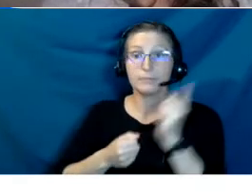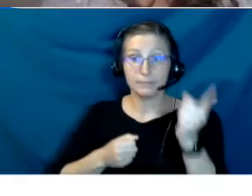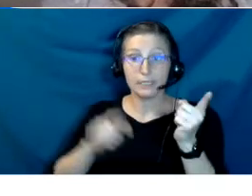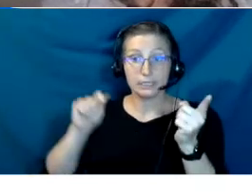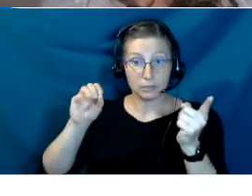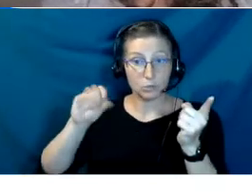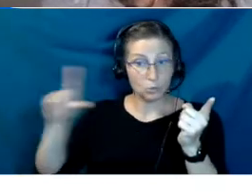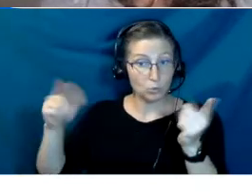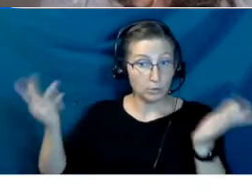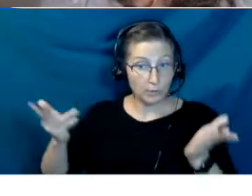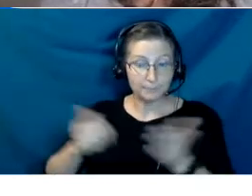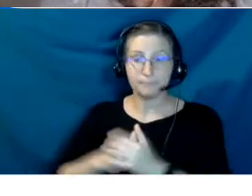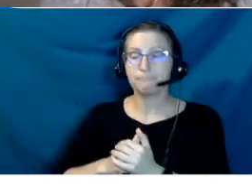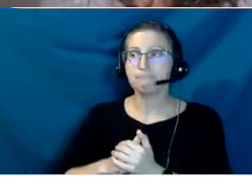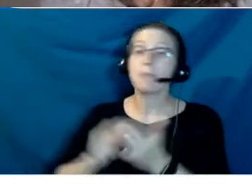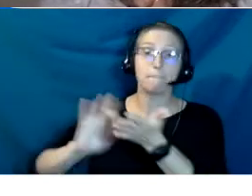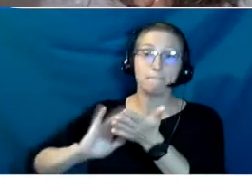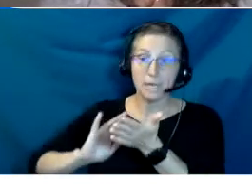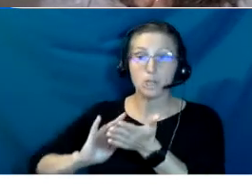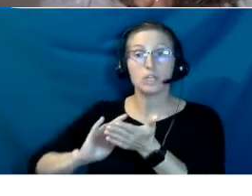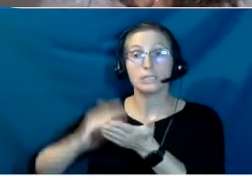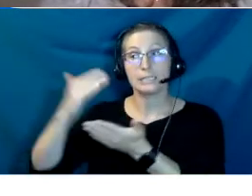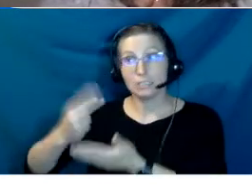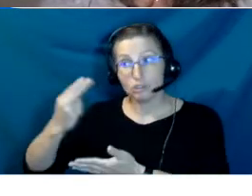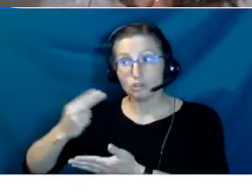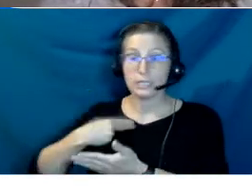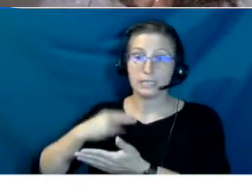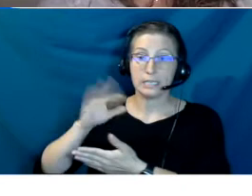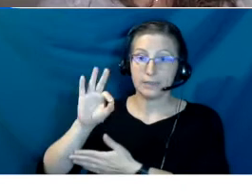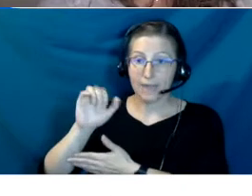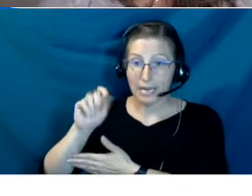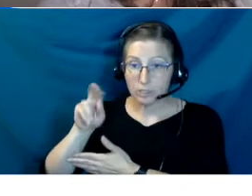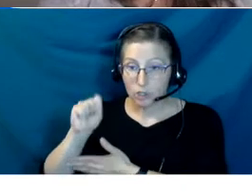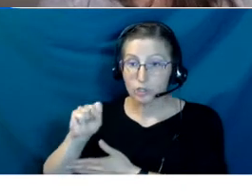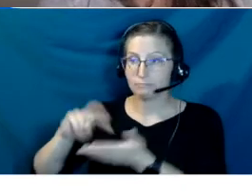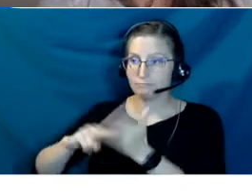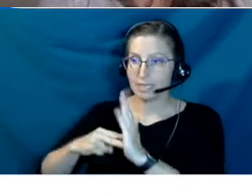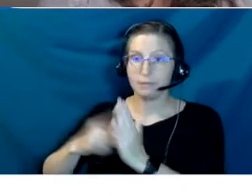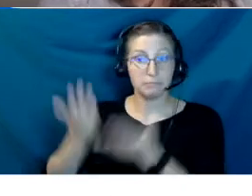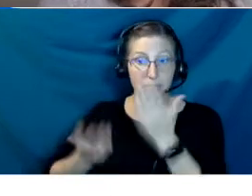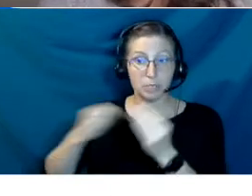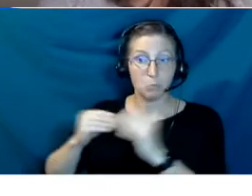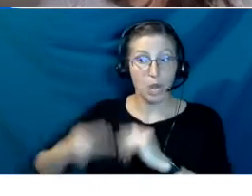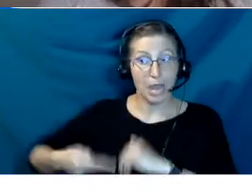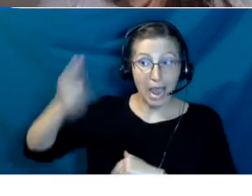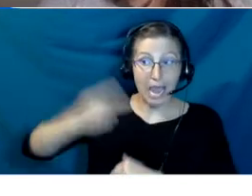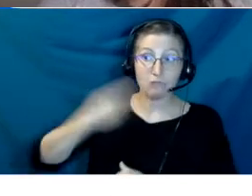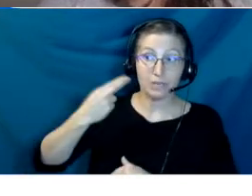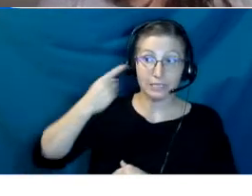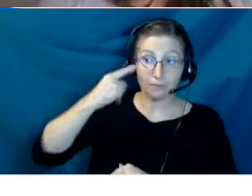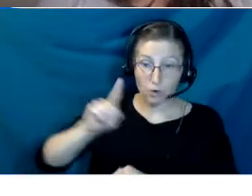It also includes behavior and other indicators of functional hearing loss and functional